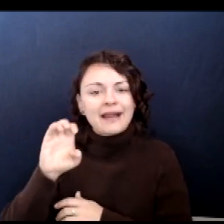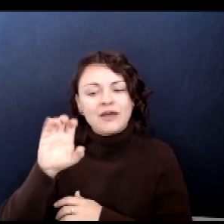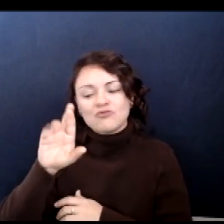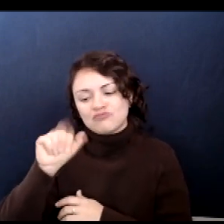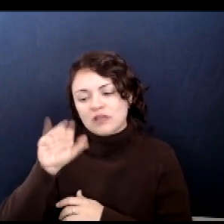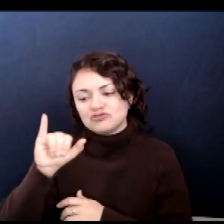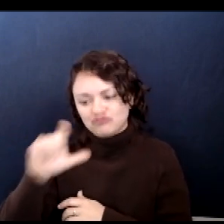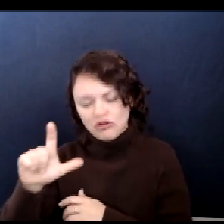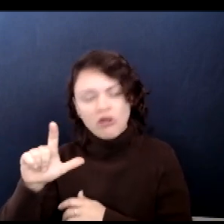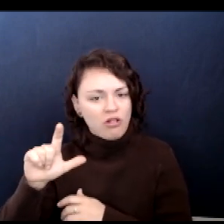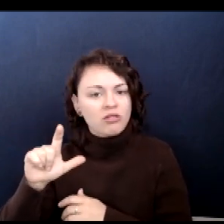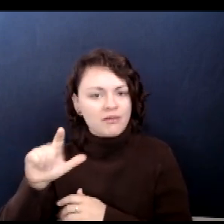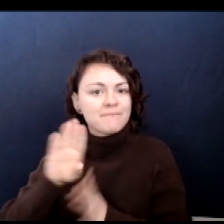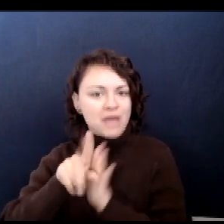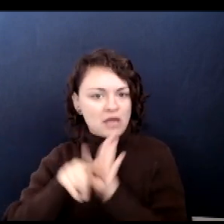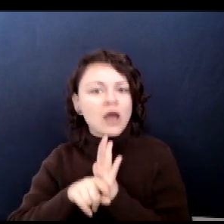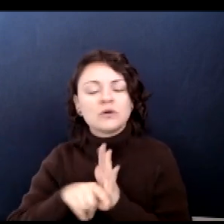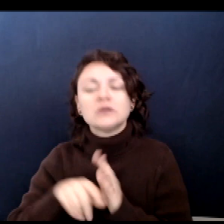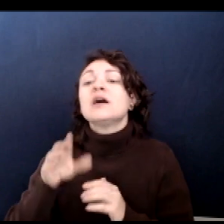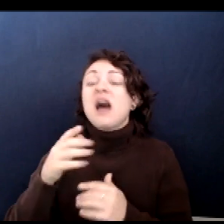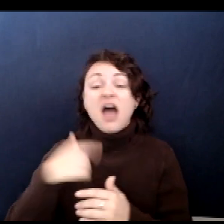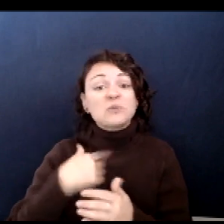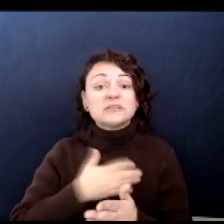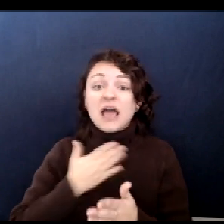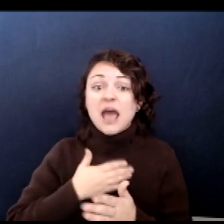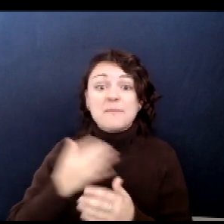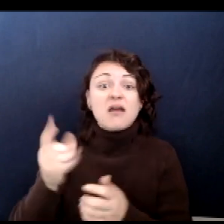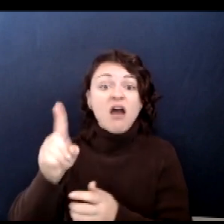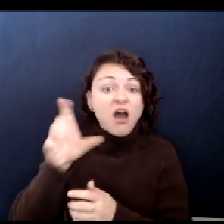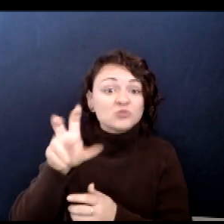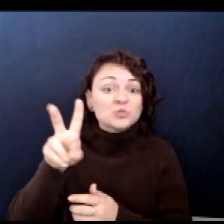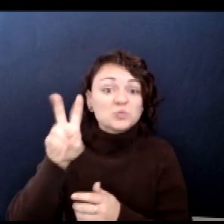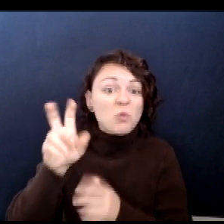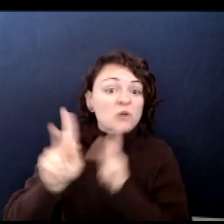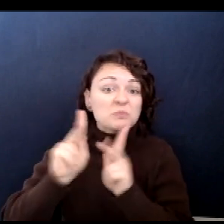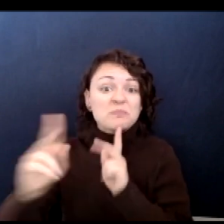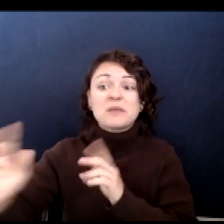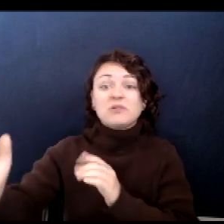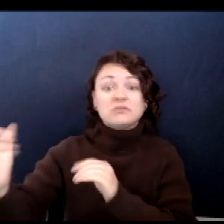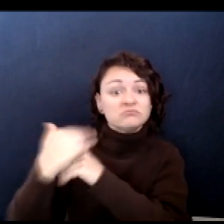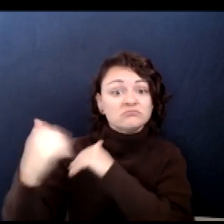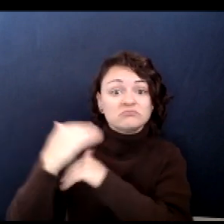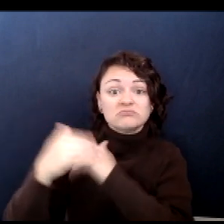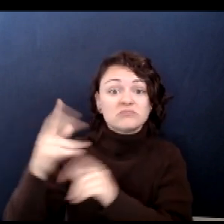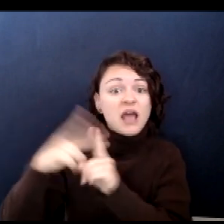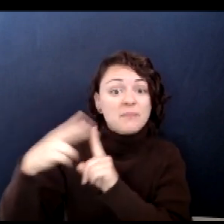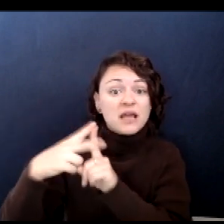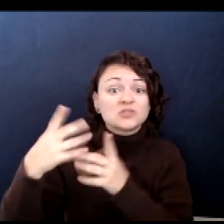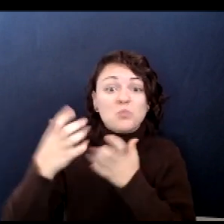applications across the state of folks interested in serving on this board. And we just tried to be really intentional to